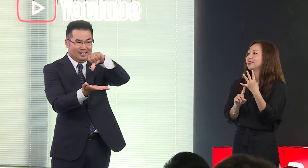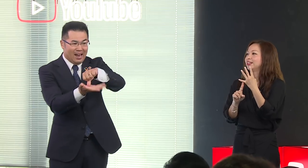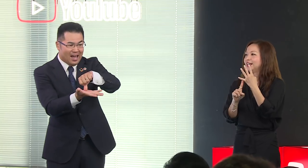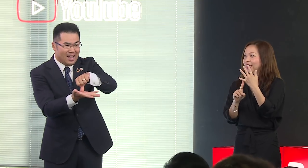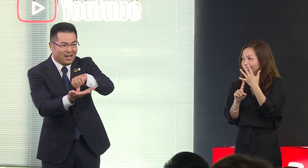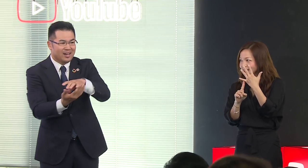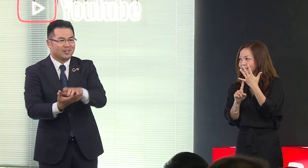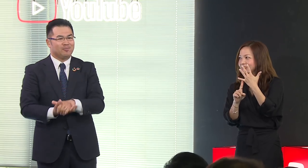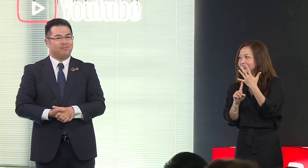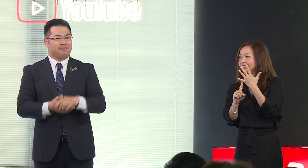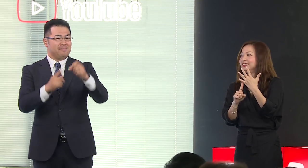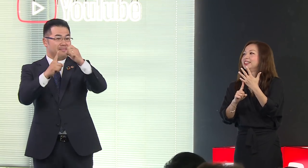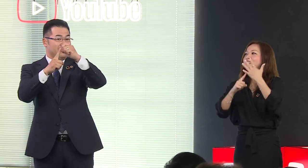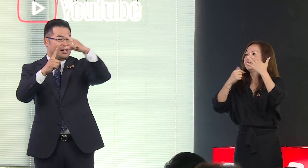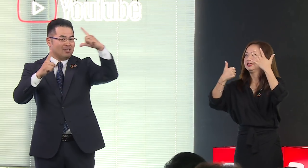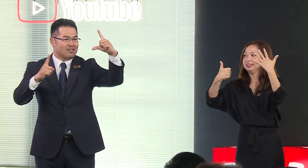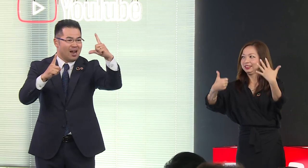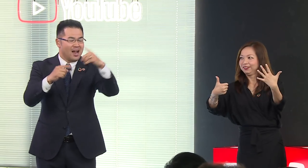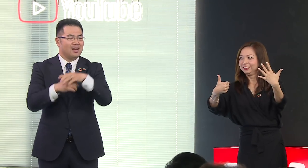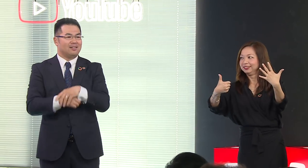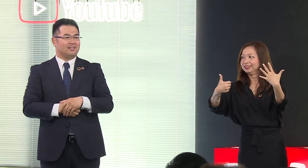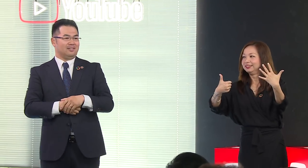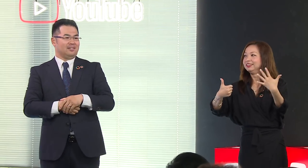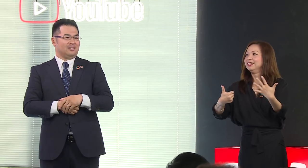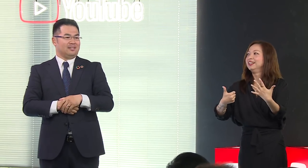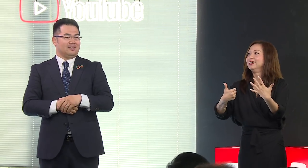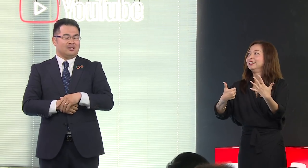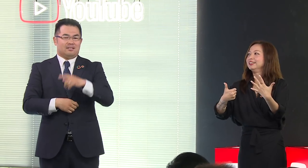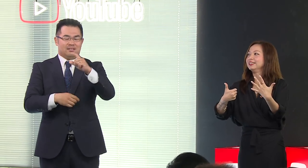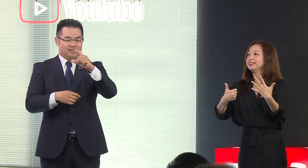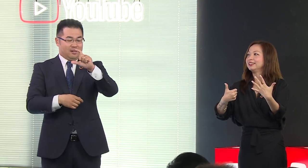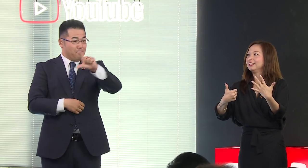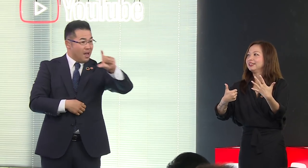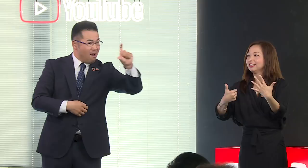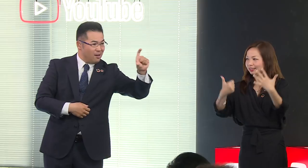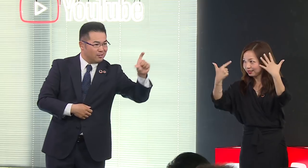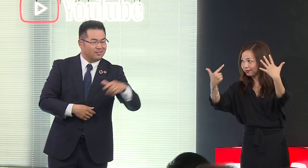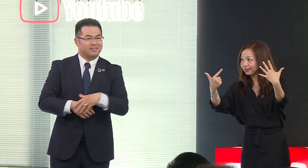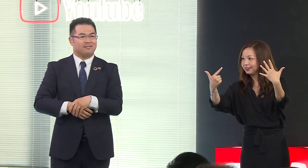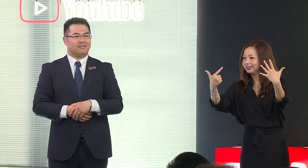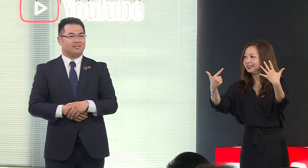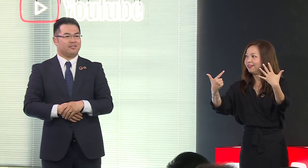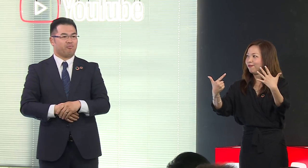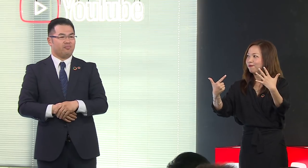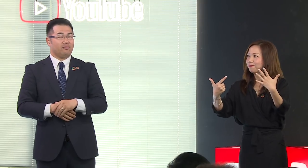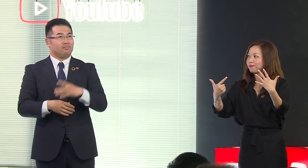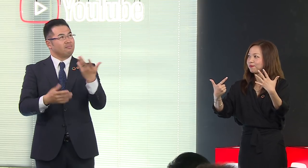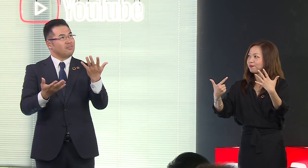Fantastic, so the ordinary members, which of the countries? We have Japan,